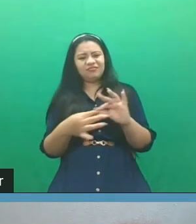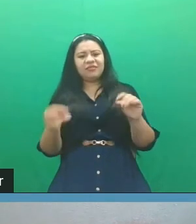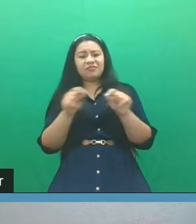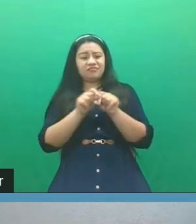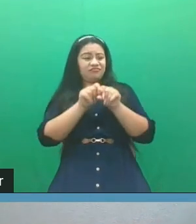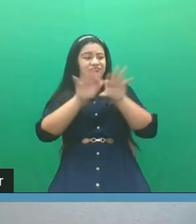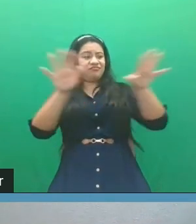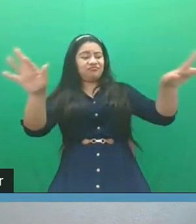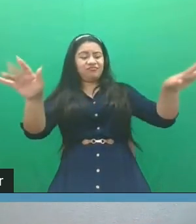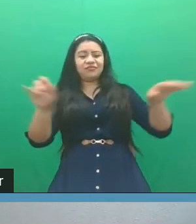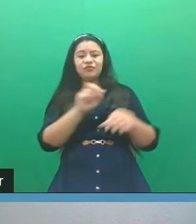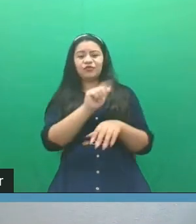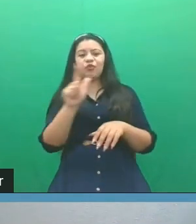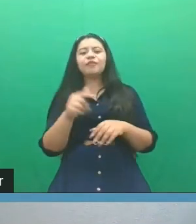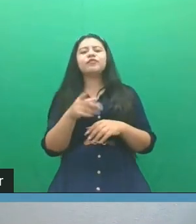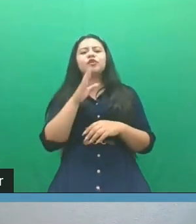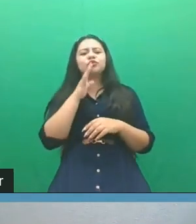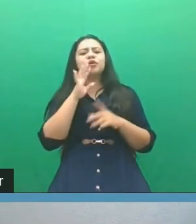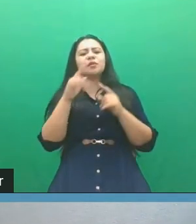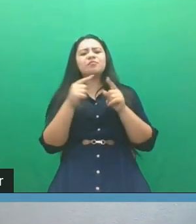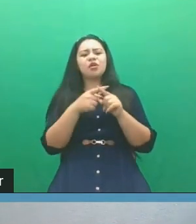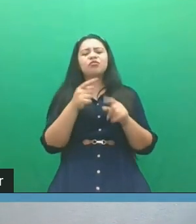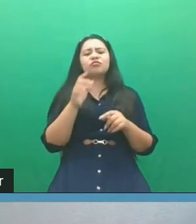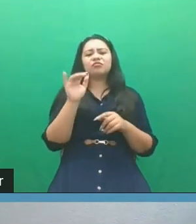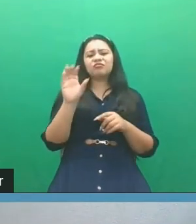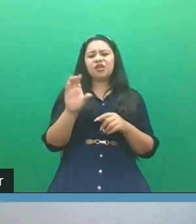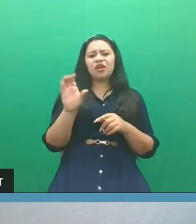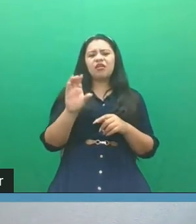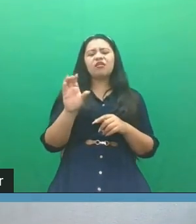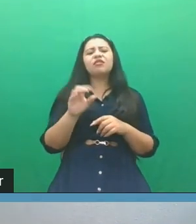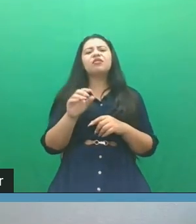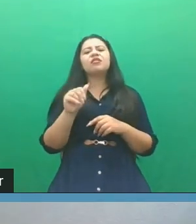I'll talk about coyote in one sec. Corey do you want to briefly talk about the enterprise content